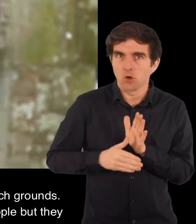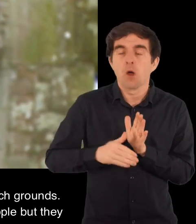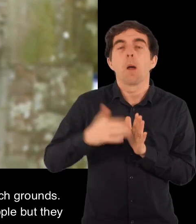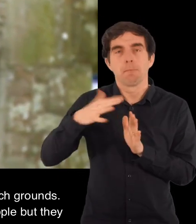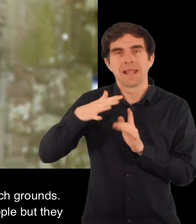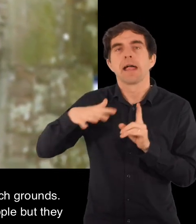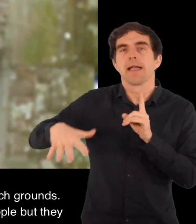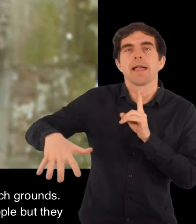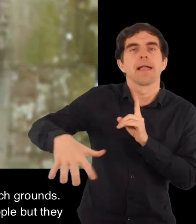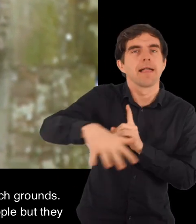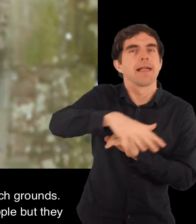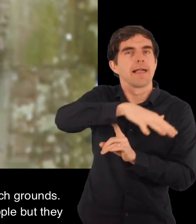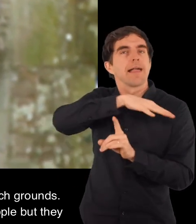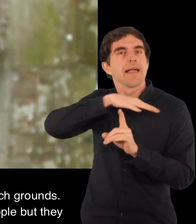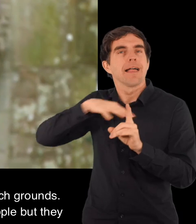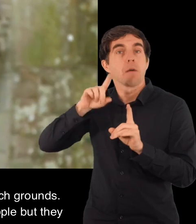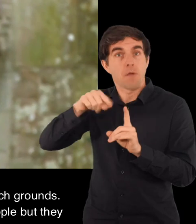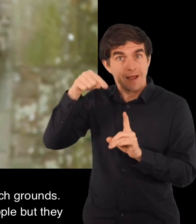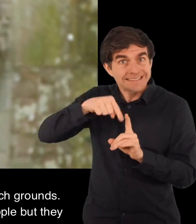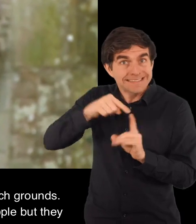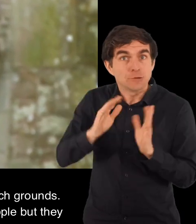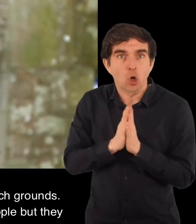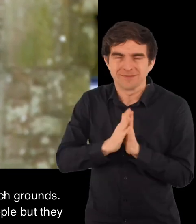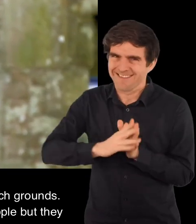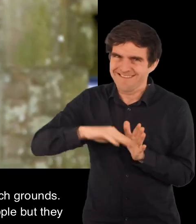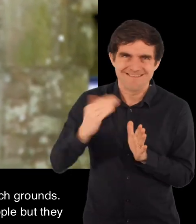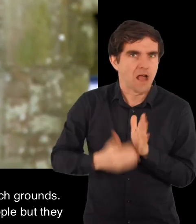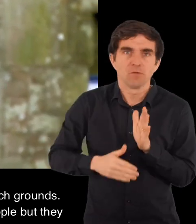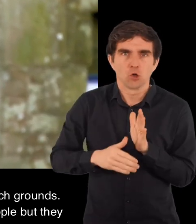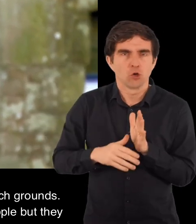attacked anybody within the church grounds. Sanctuary was given to those people but they